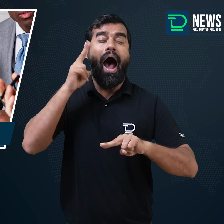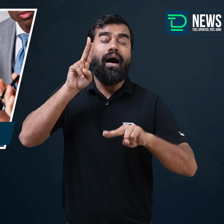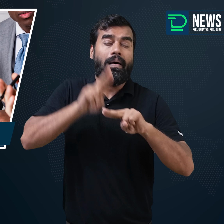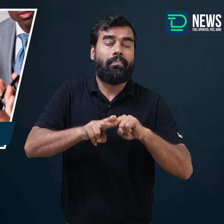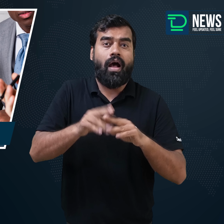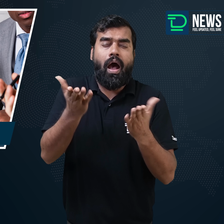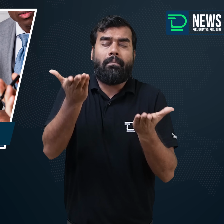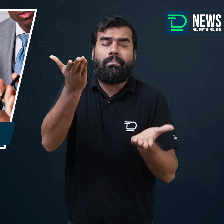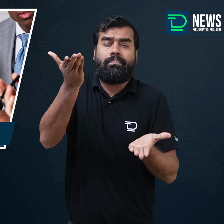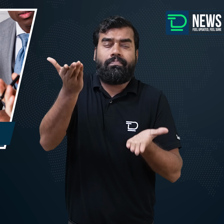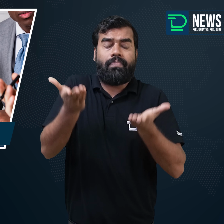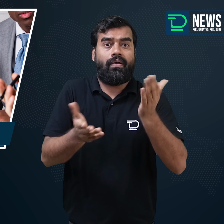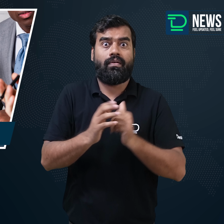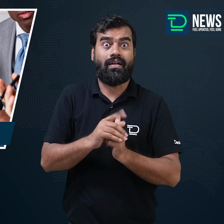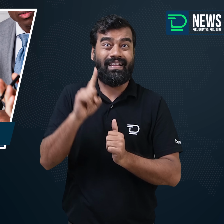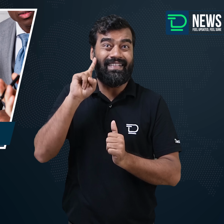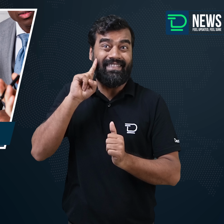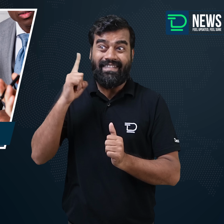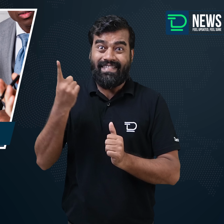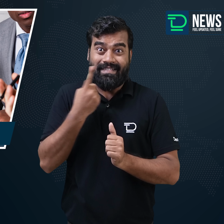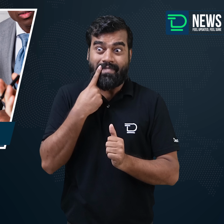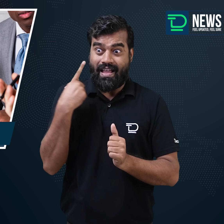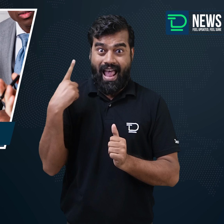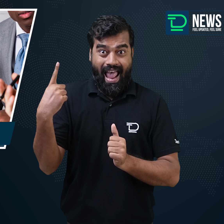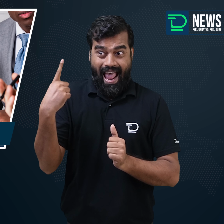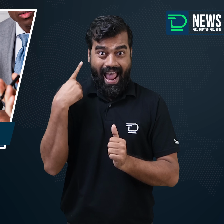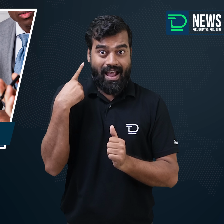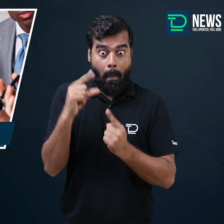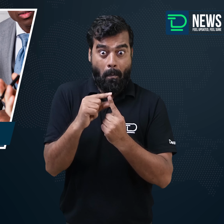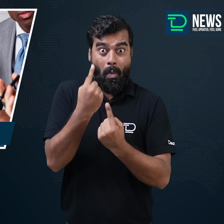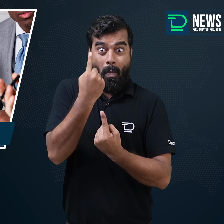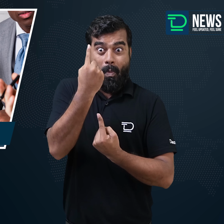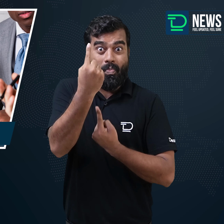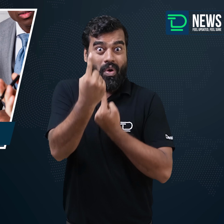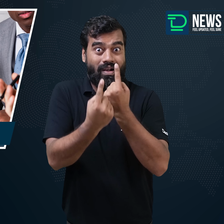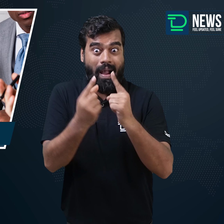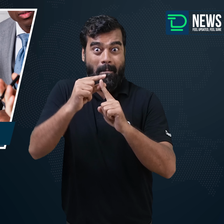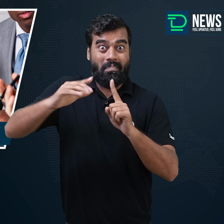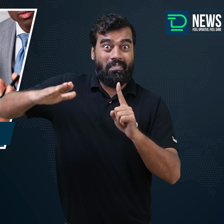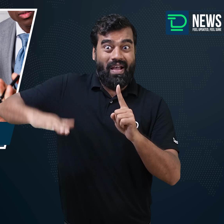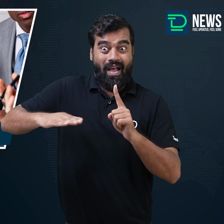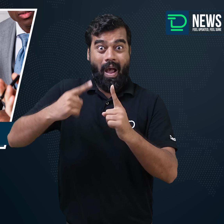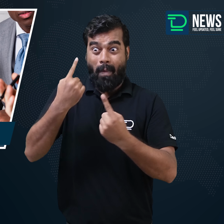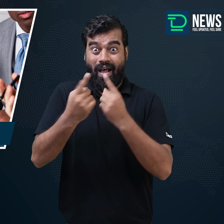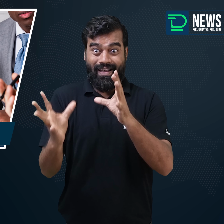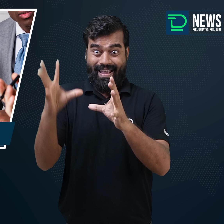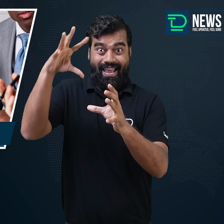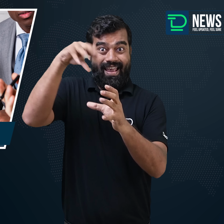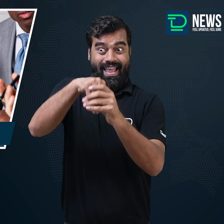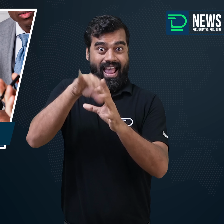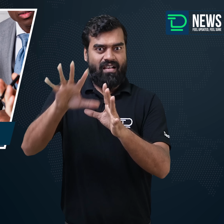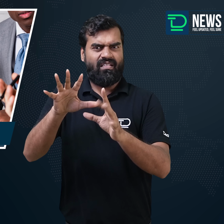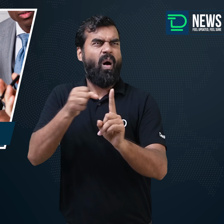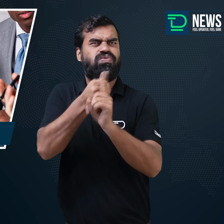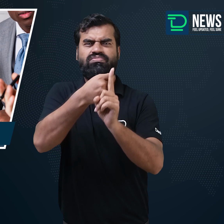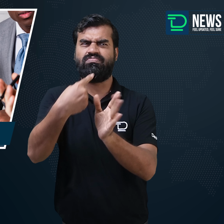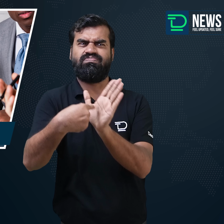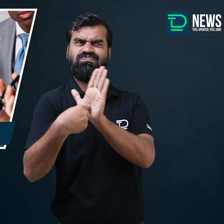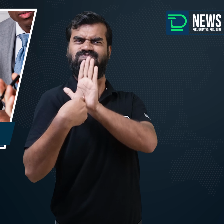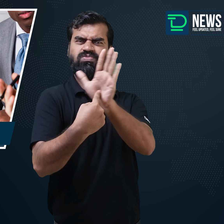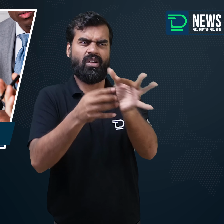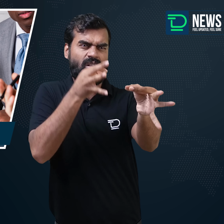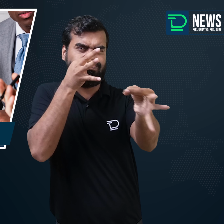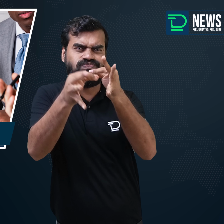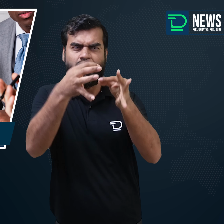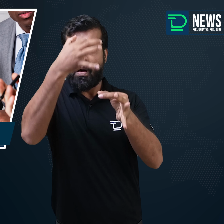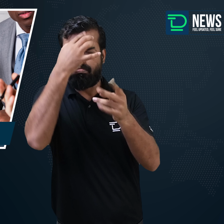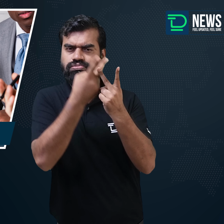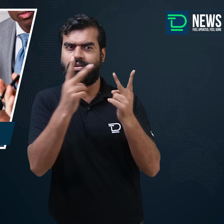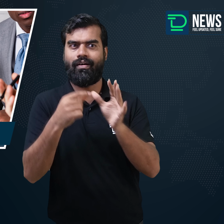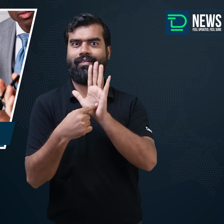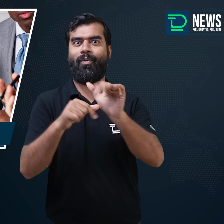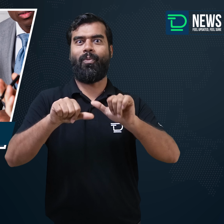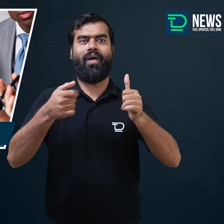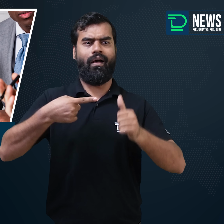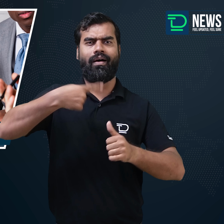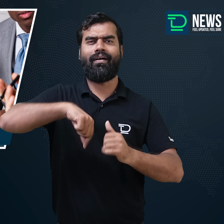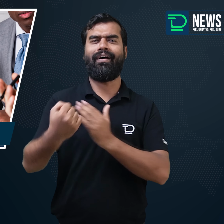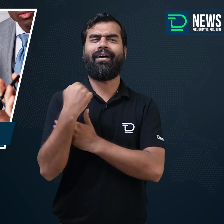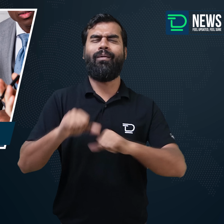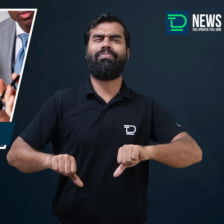Maybe if there is any Deaf person in the parliament able to explain our struggles,